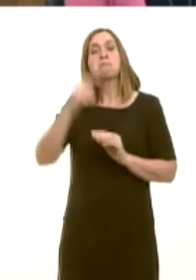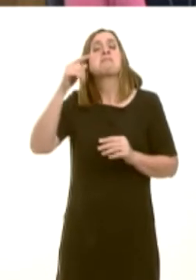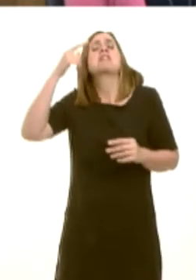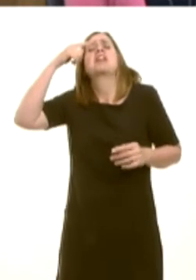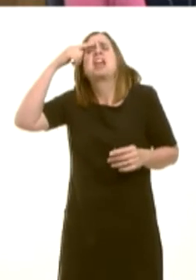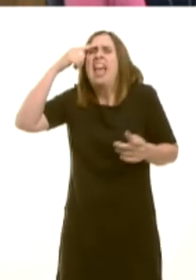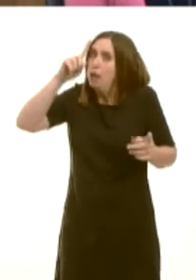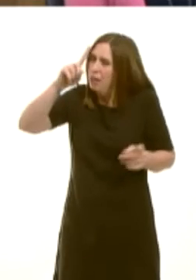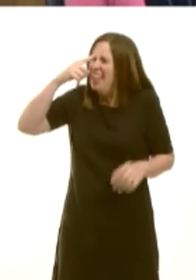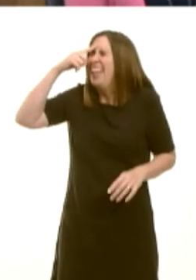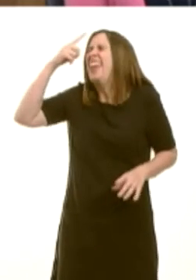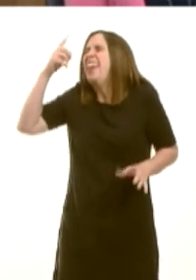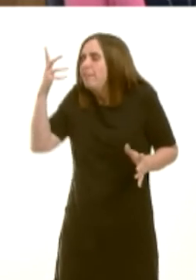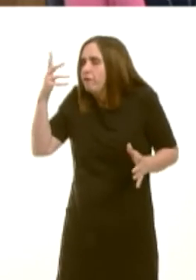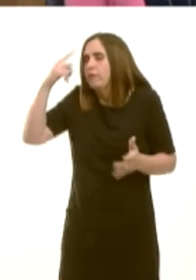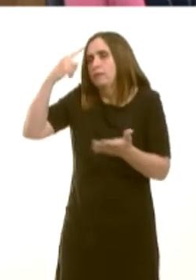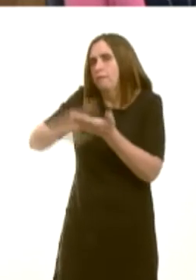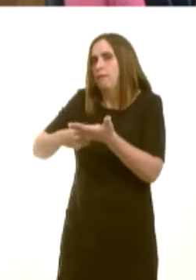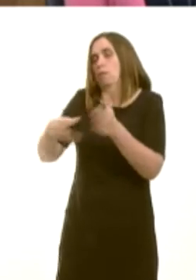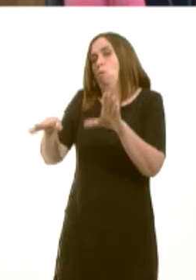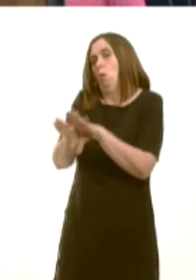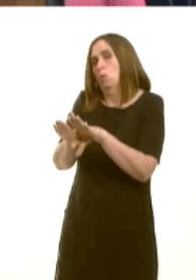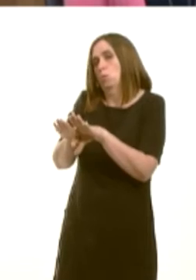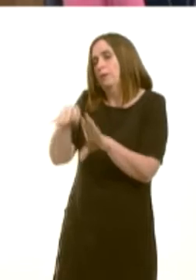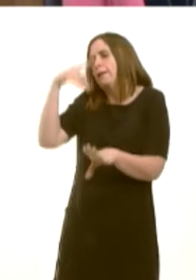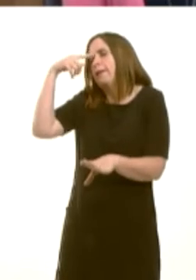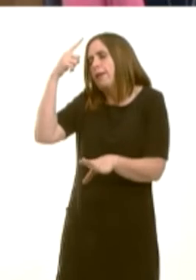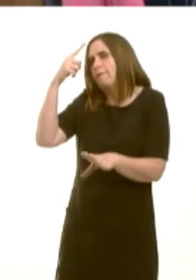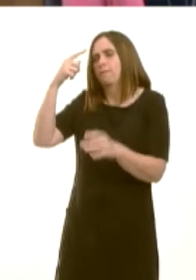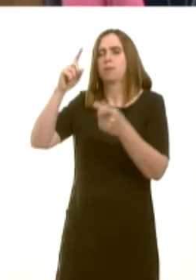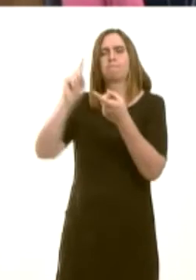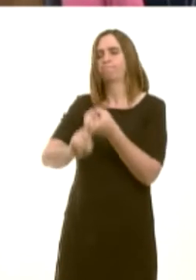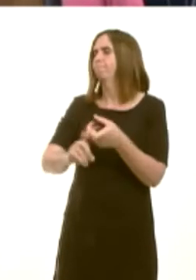it is an ëifí at this stageóto move ahead with a permanent closure, should that be the